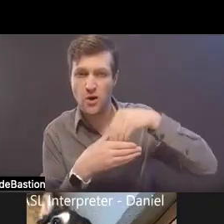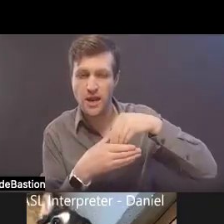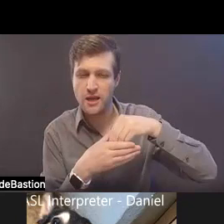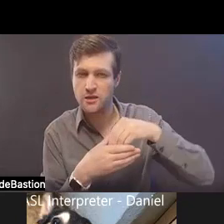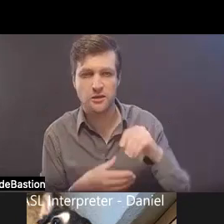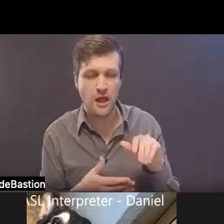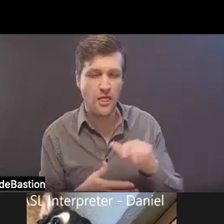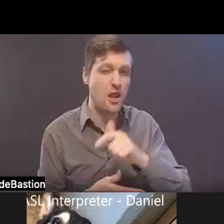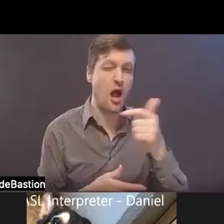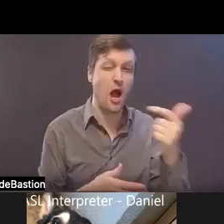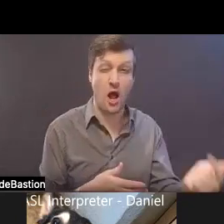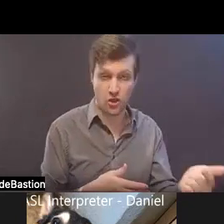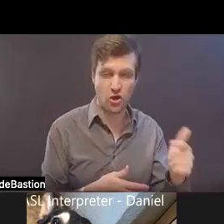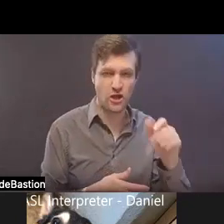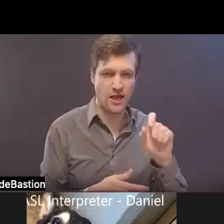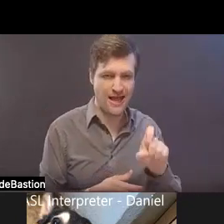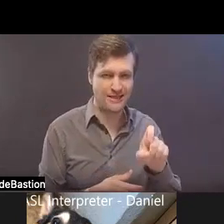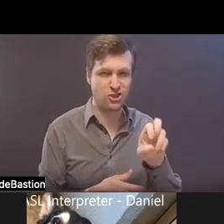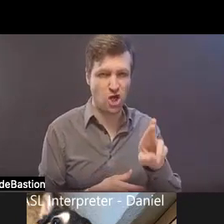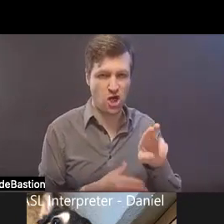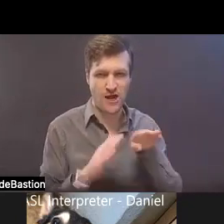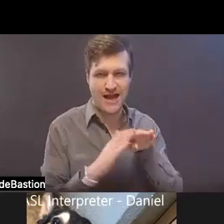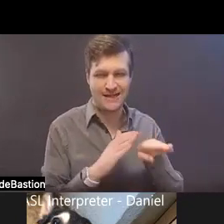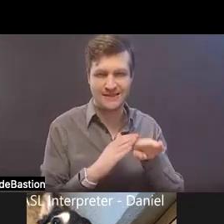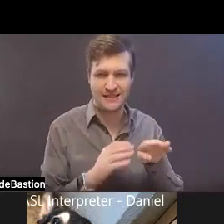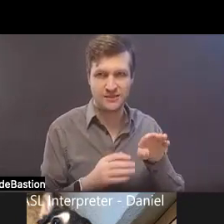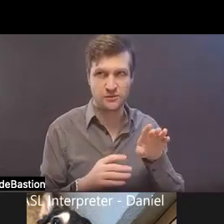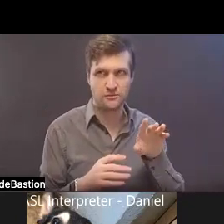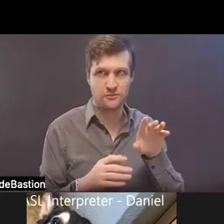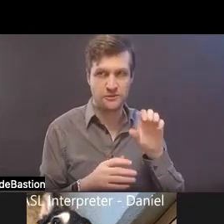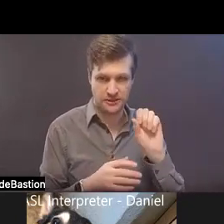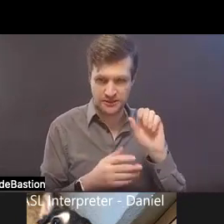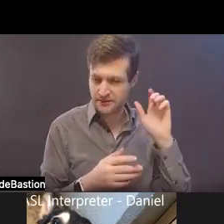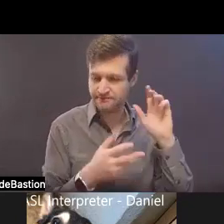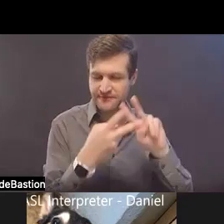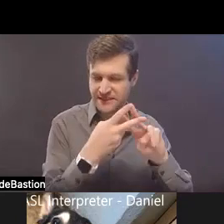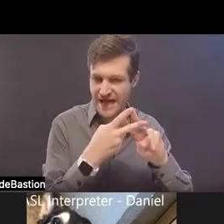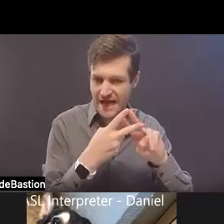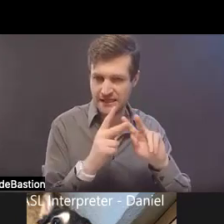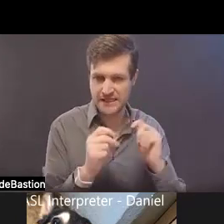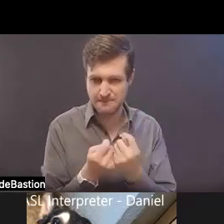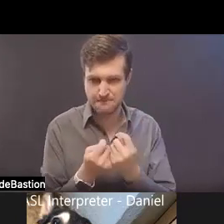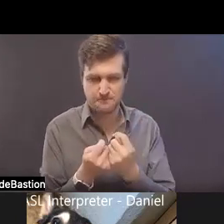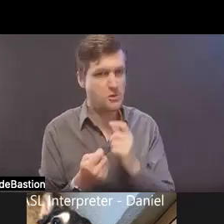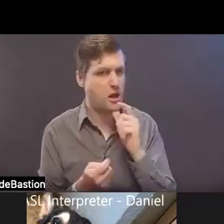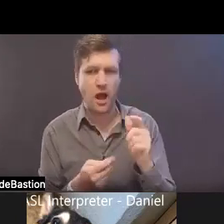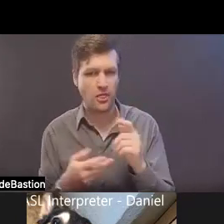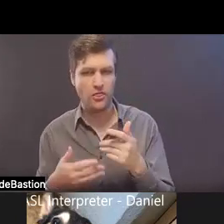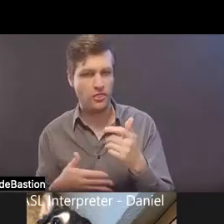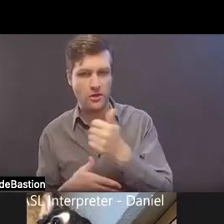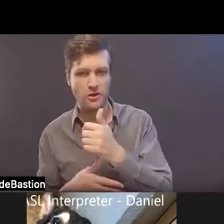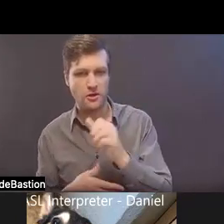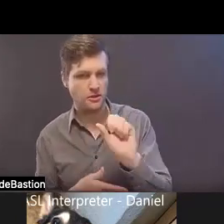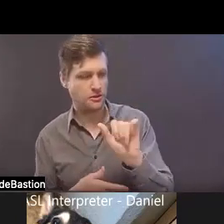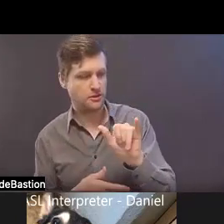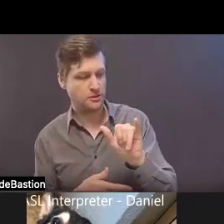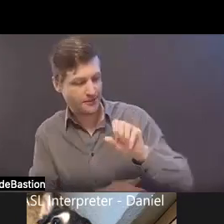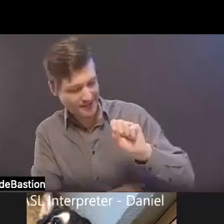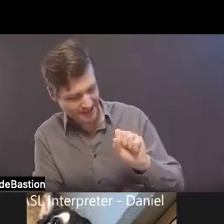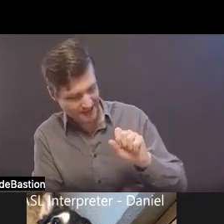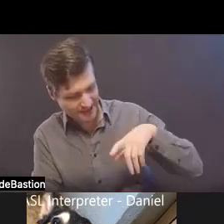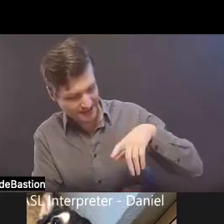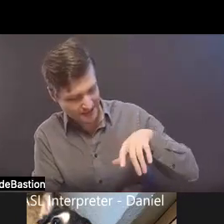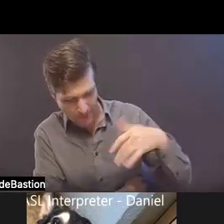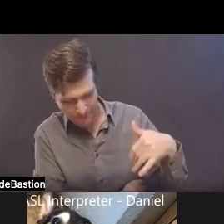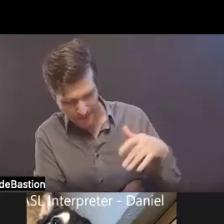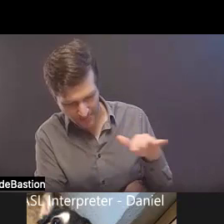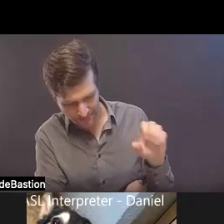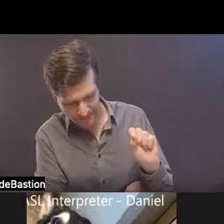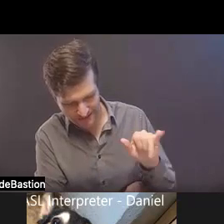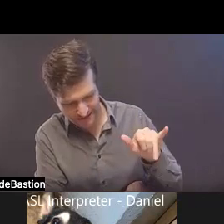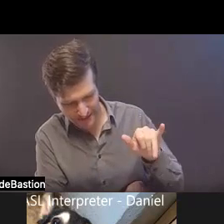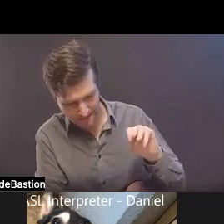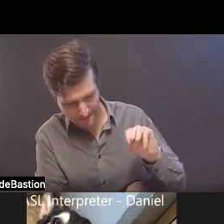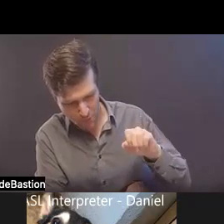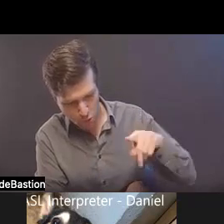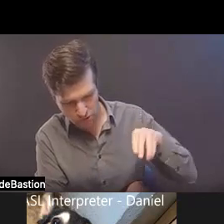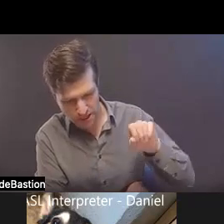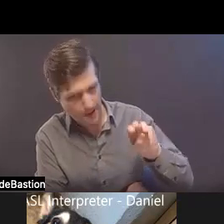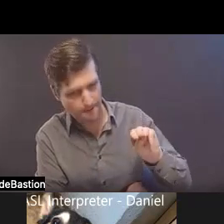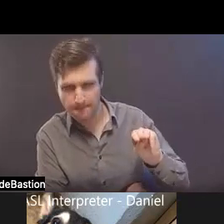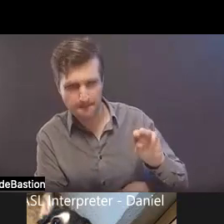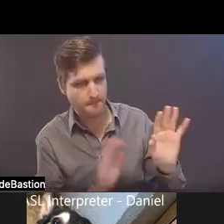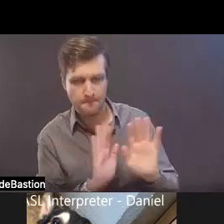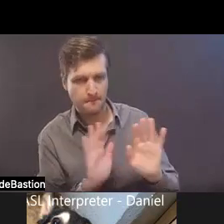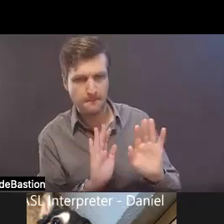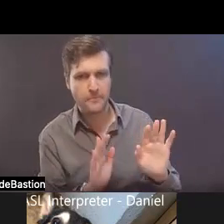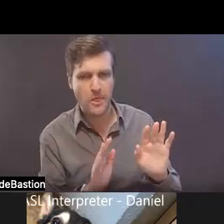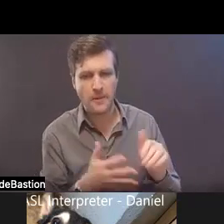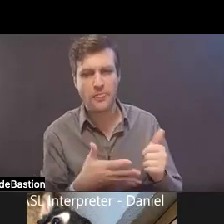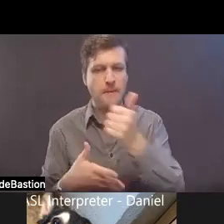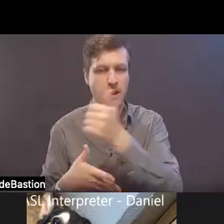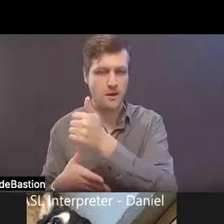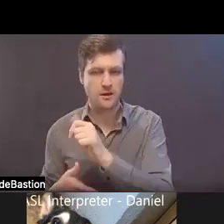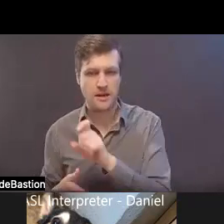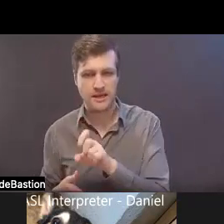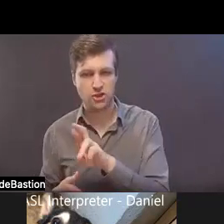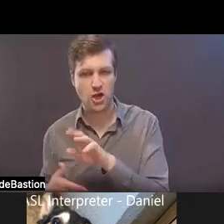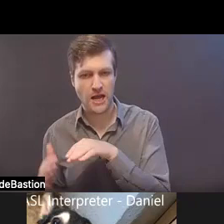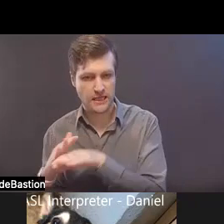we can keep the chat open. In our XR access Slack team. Not the current channel we have right now.